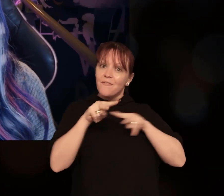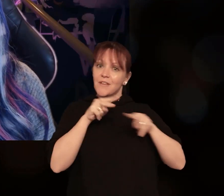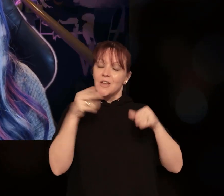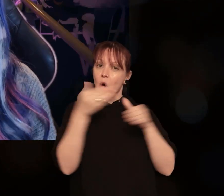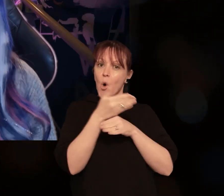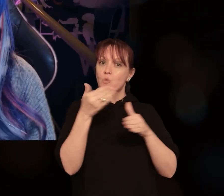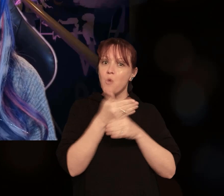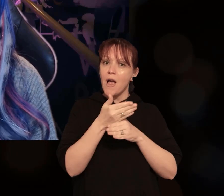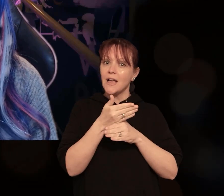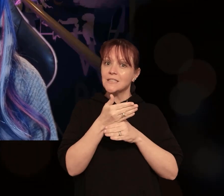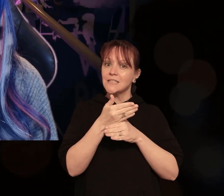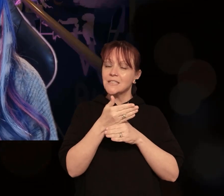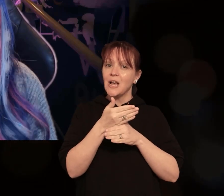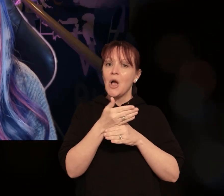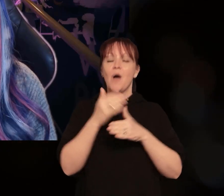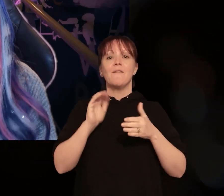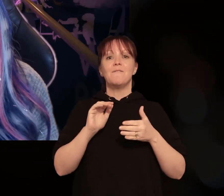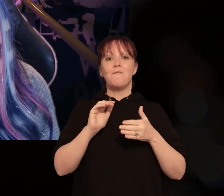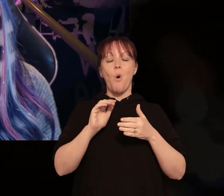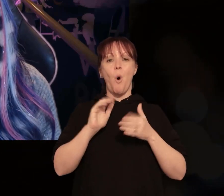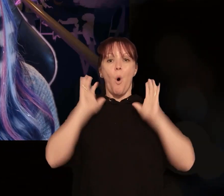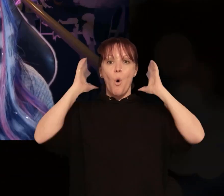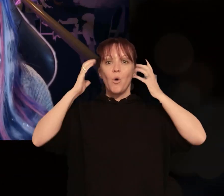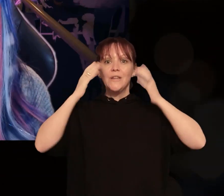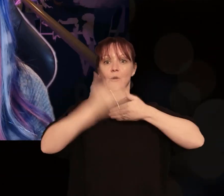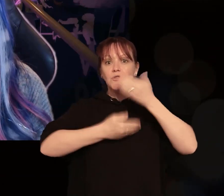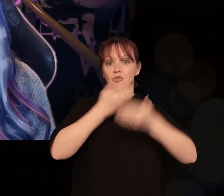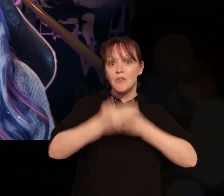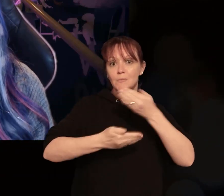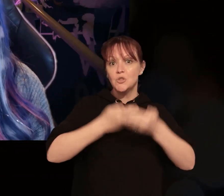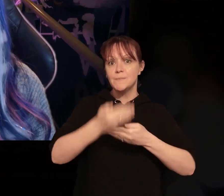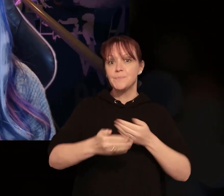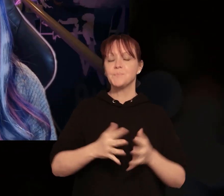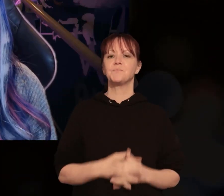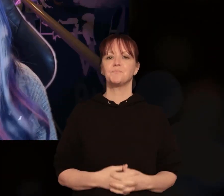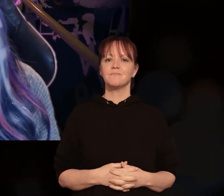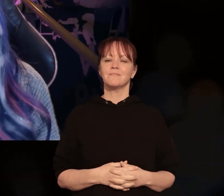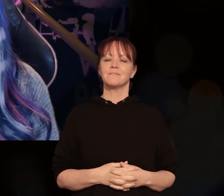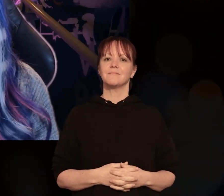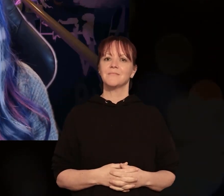Now, we wouldn't have a conference without people doing the work so thank you to every nominee